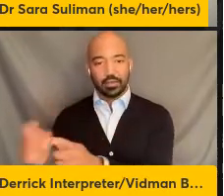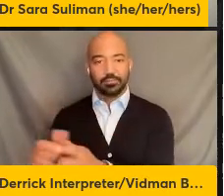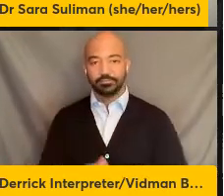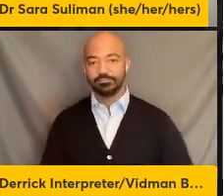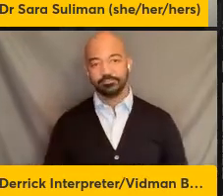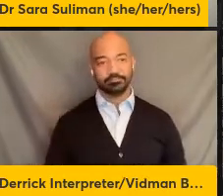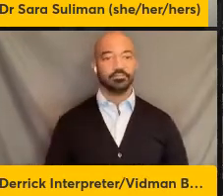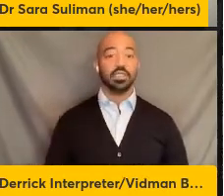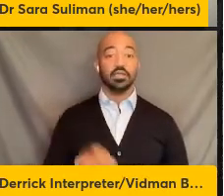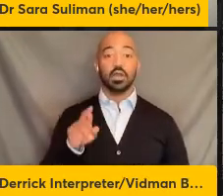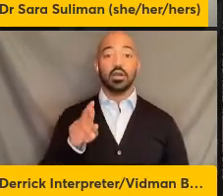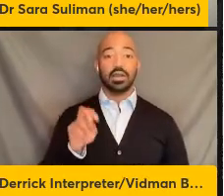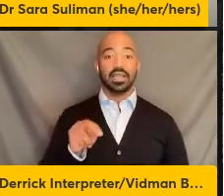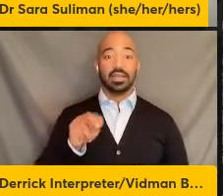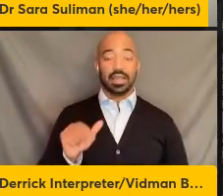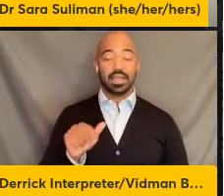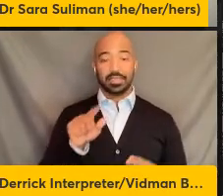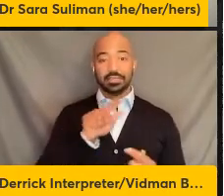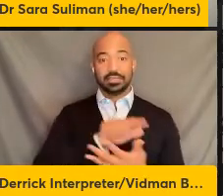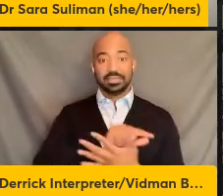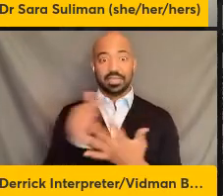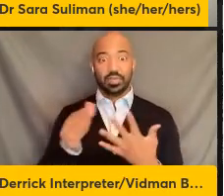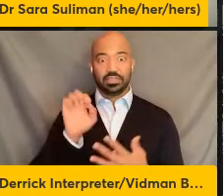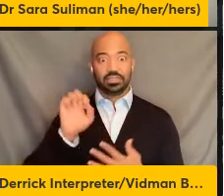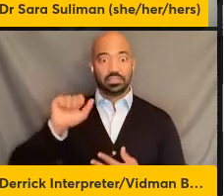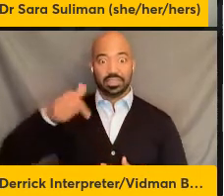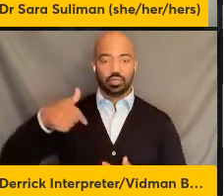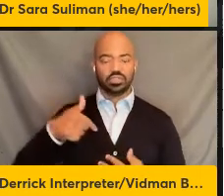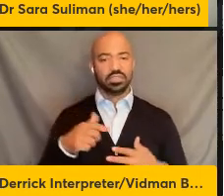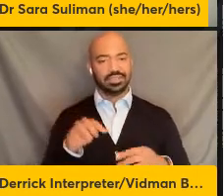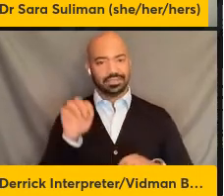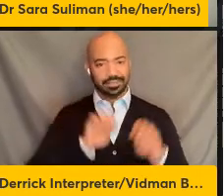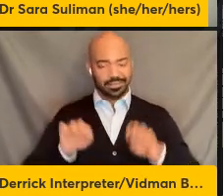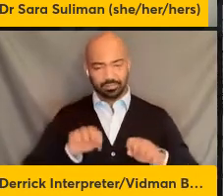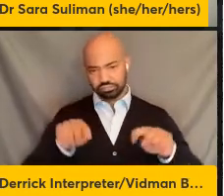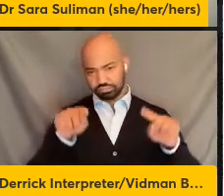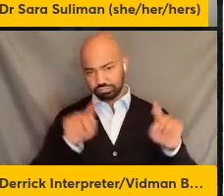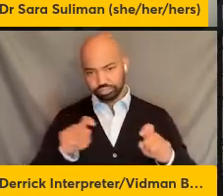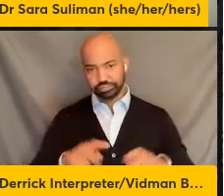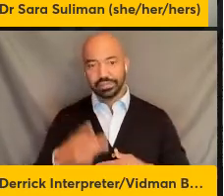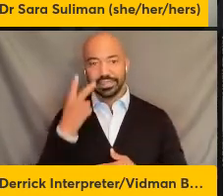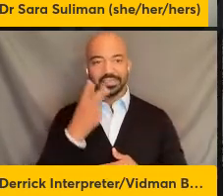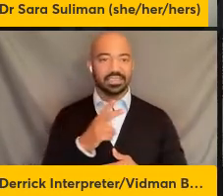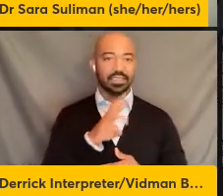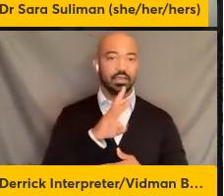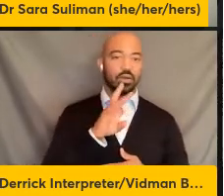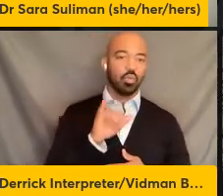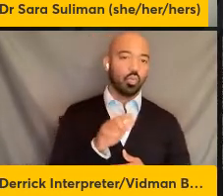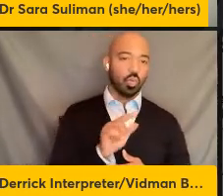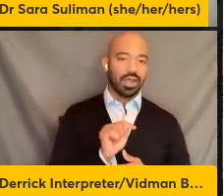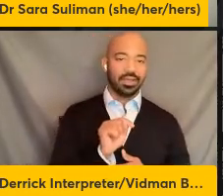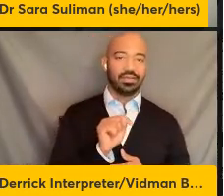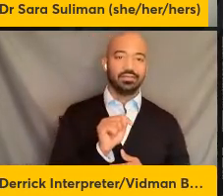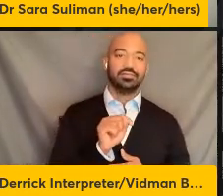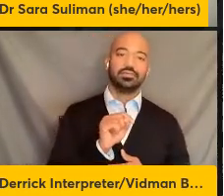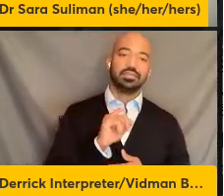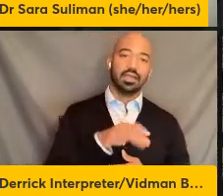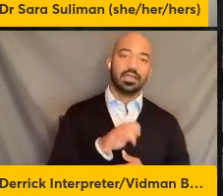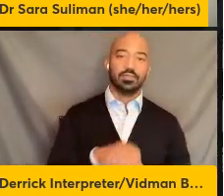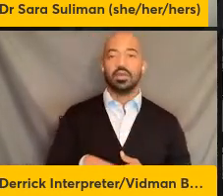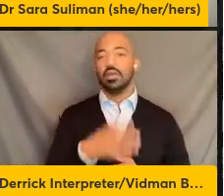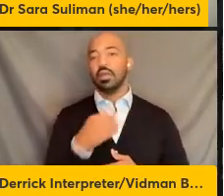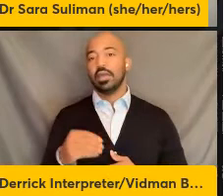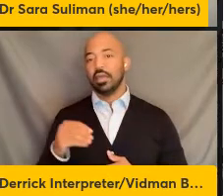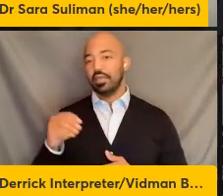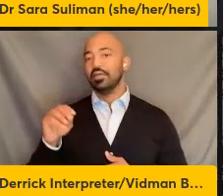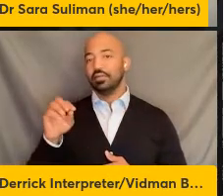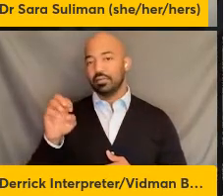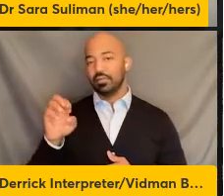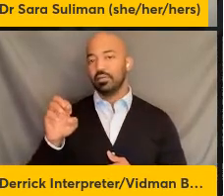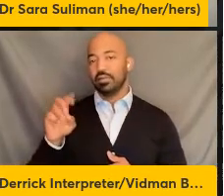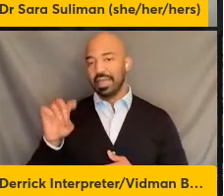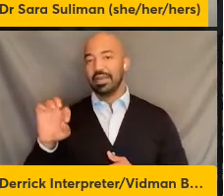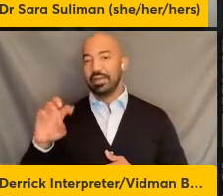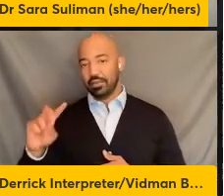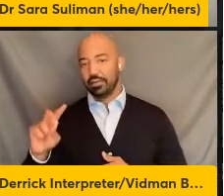RNA sequencing experiment where we compare the wild type and the edited clones. And this was probably the most expensive negative